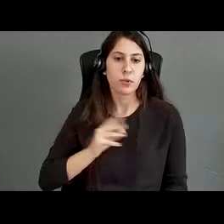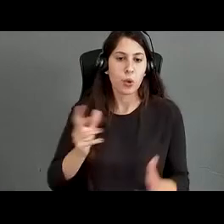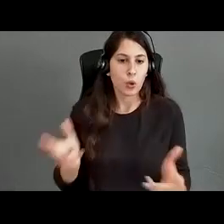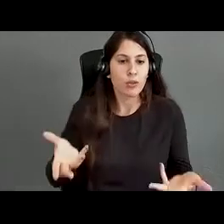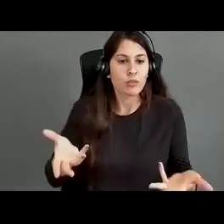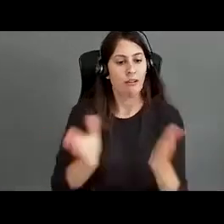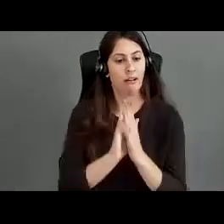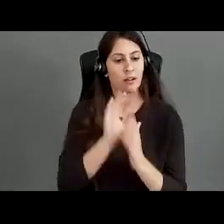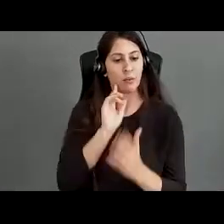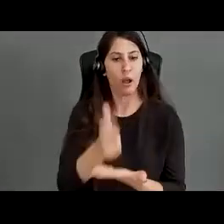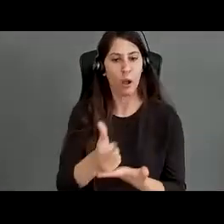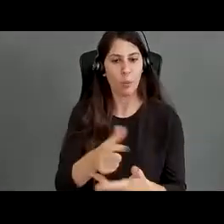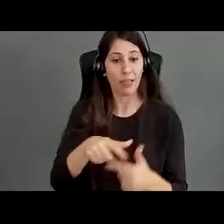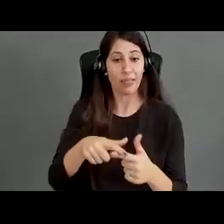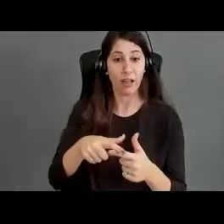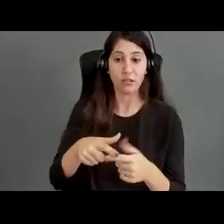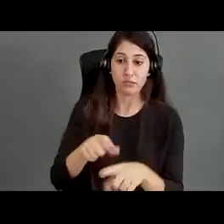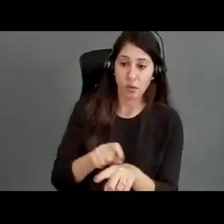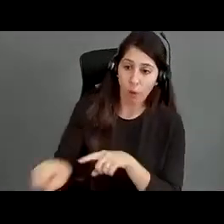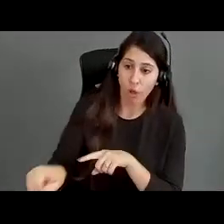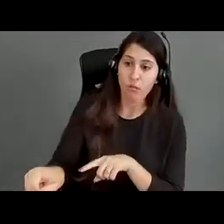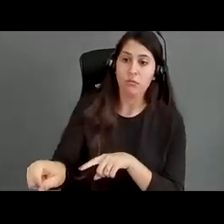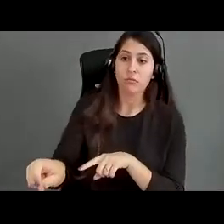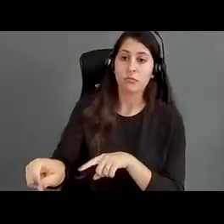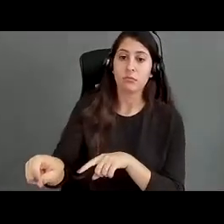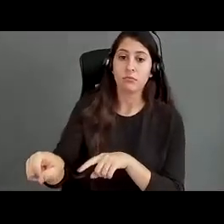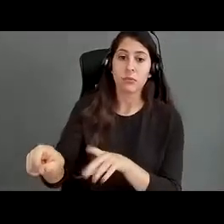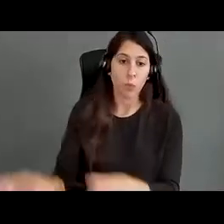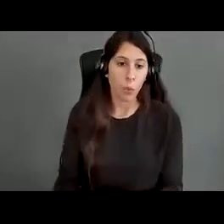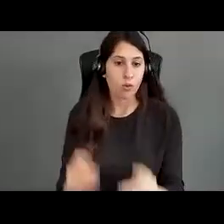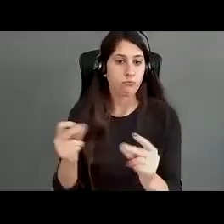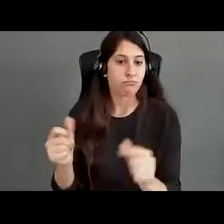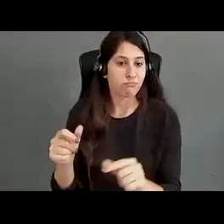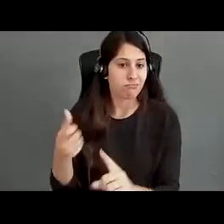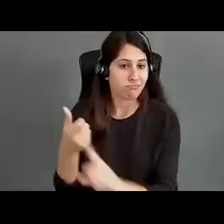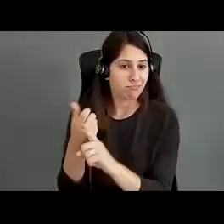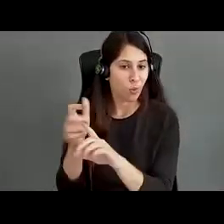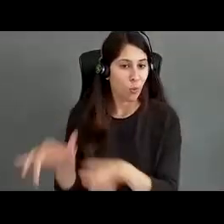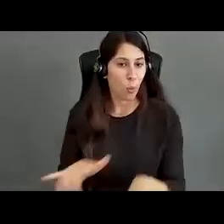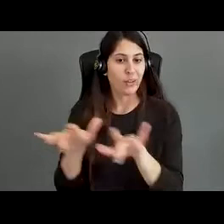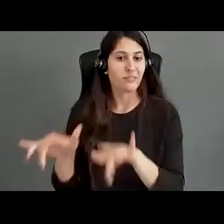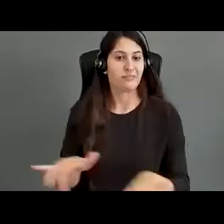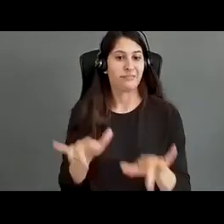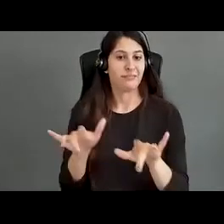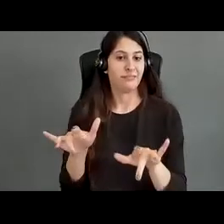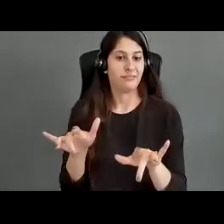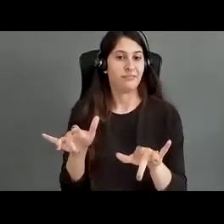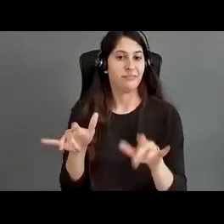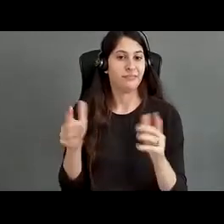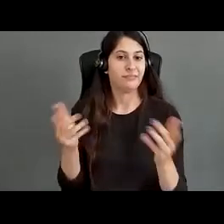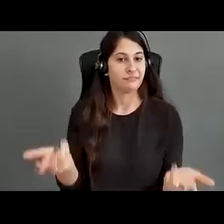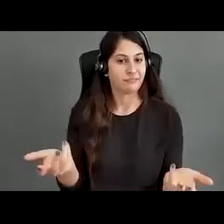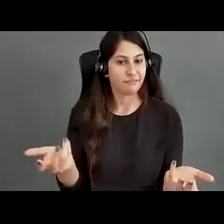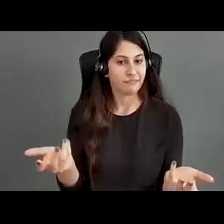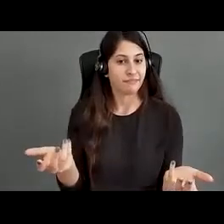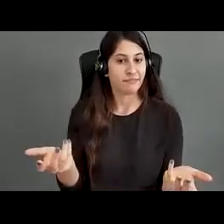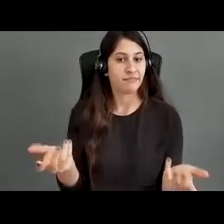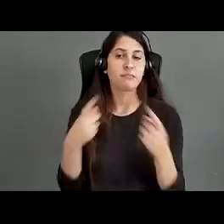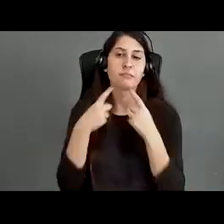And then you make a call and you get a recording and you finally do get a person and you found out